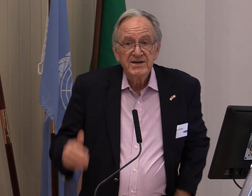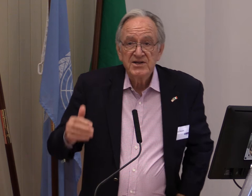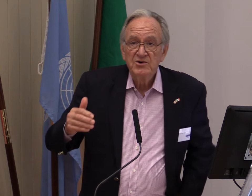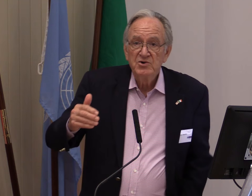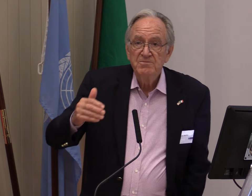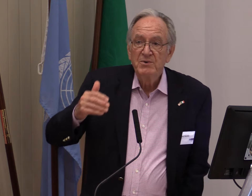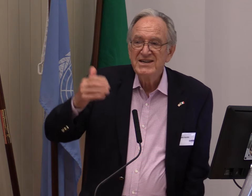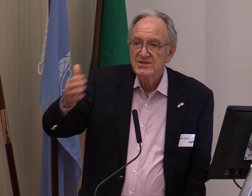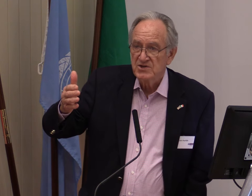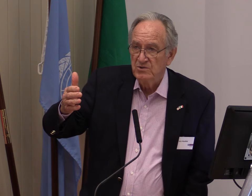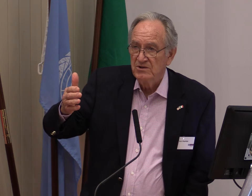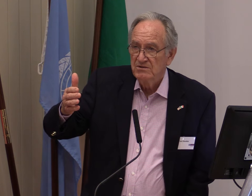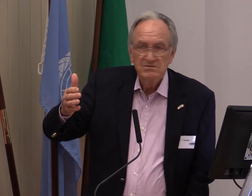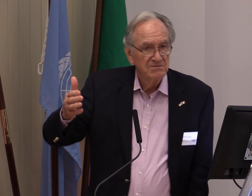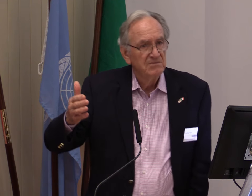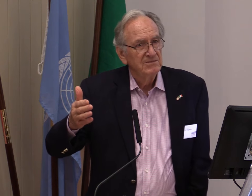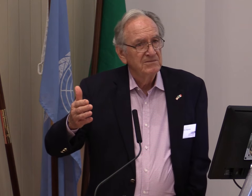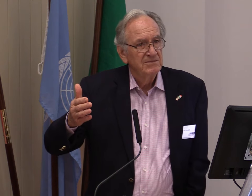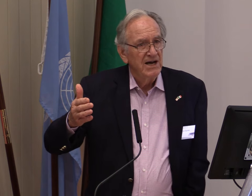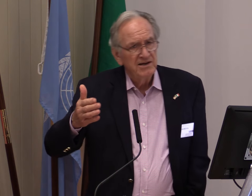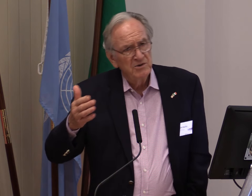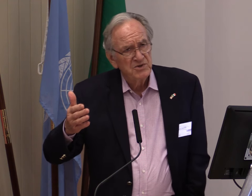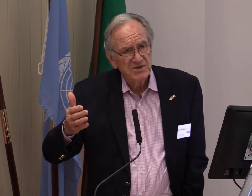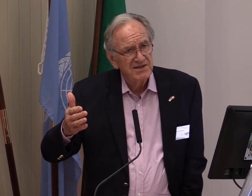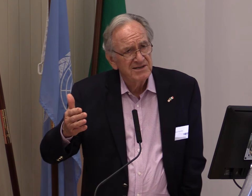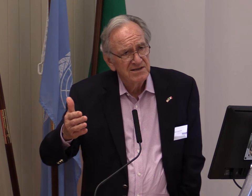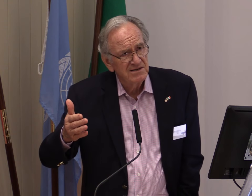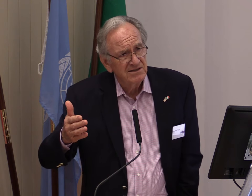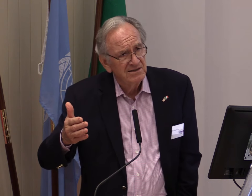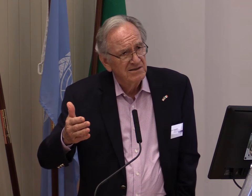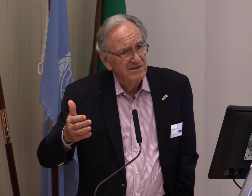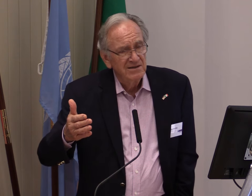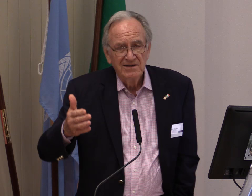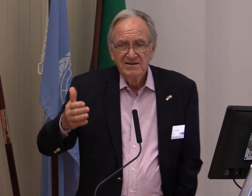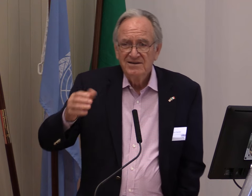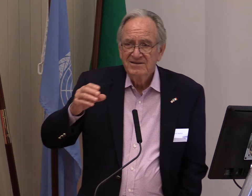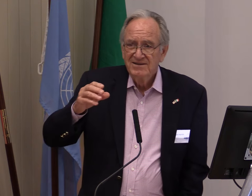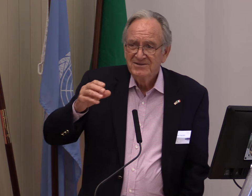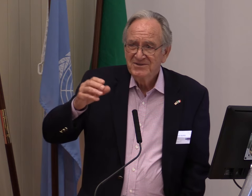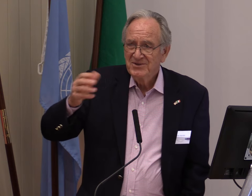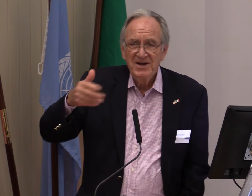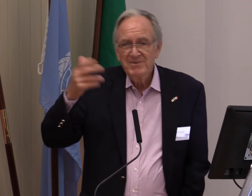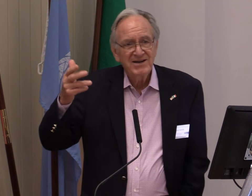So they sent her to barista school, I didn't know such things existed! To learn how to